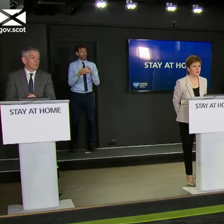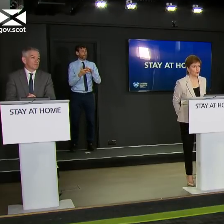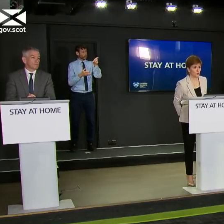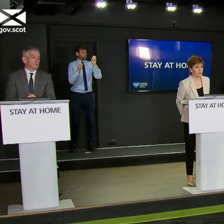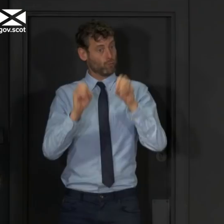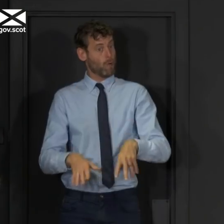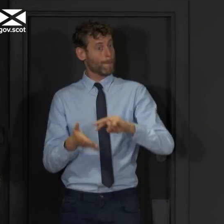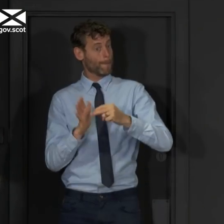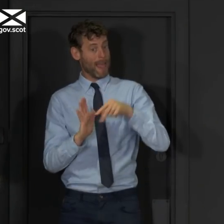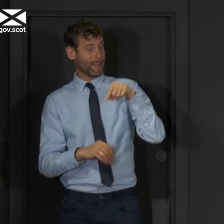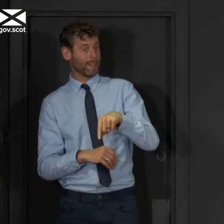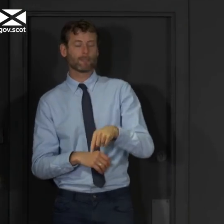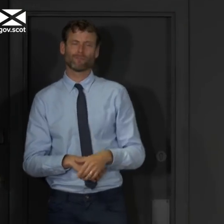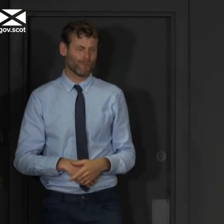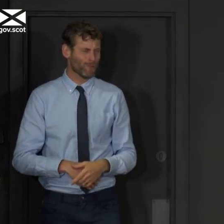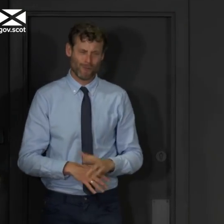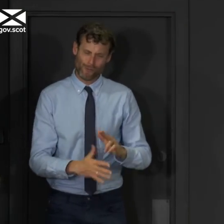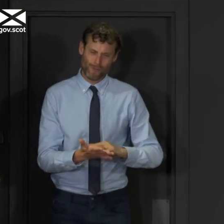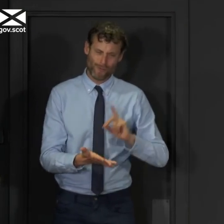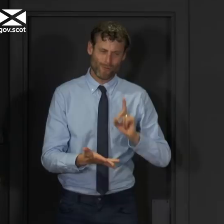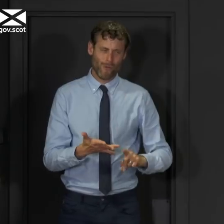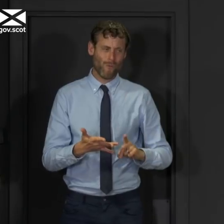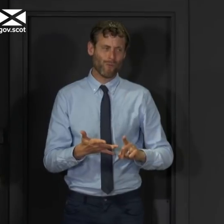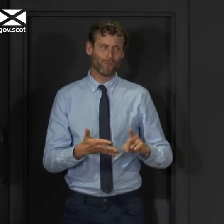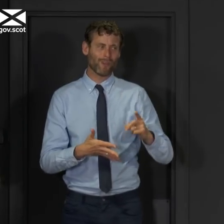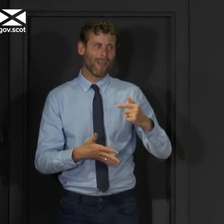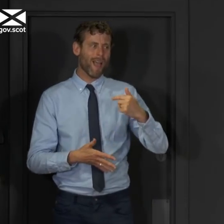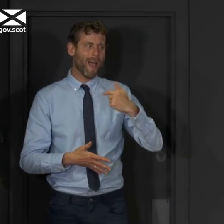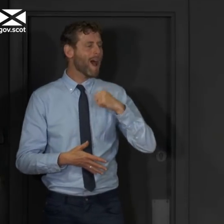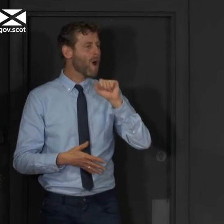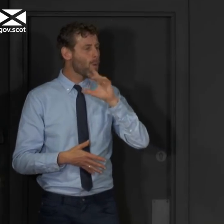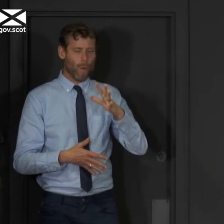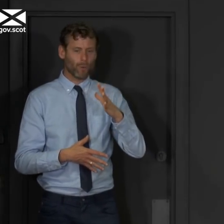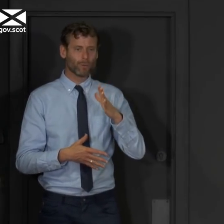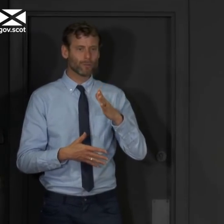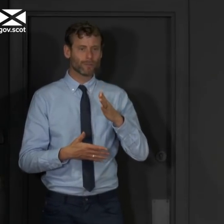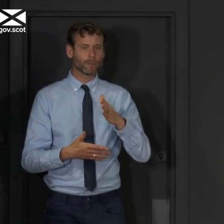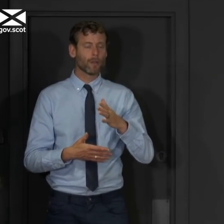No. And can I just say, I'm not going to proceed through this pandemic by hinting at things.